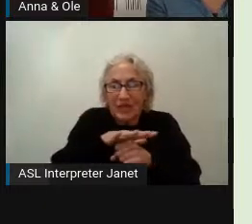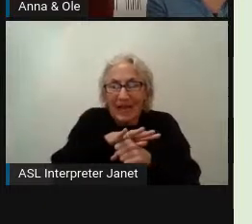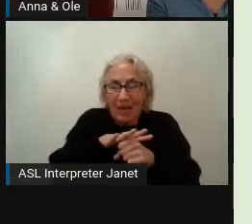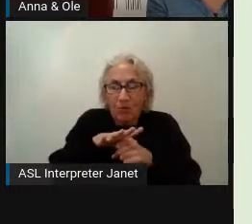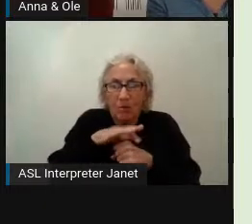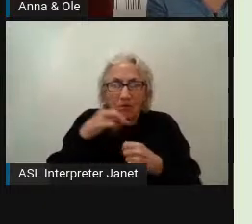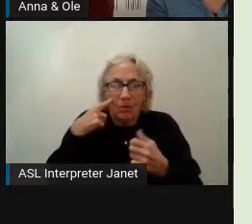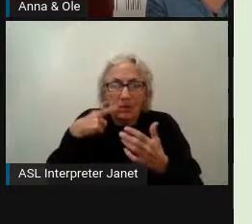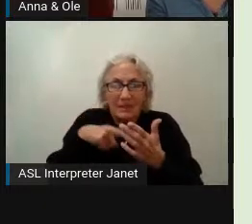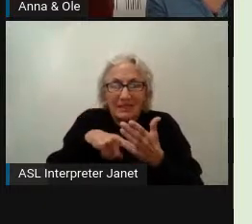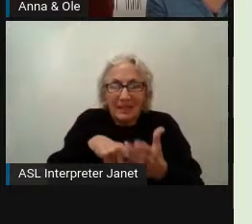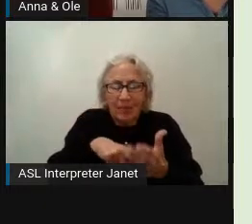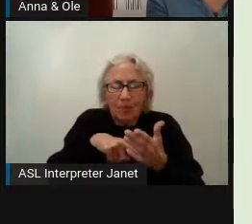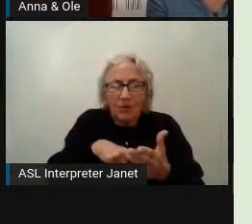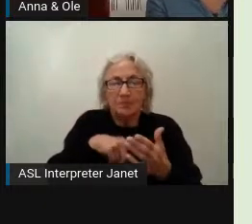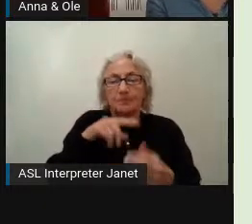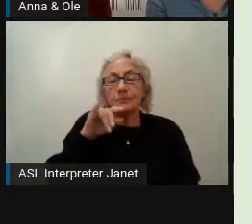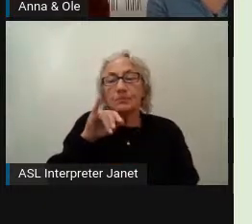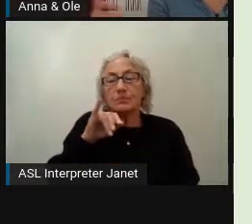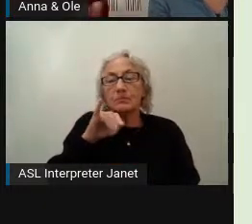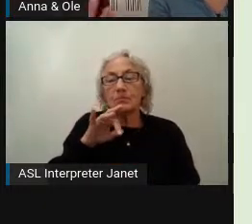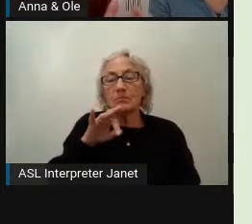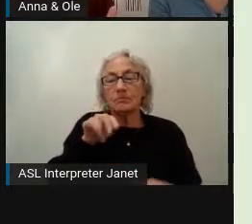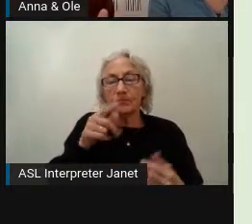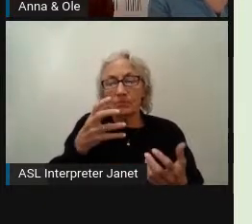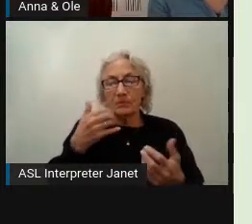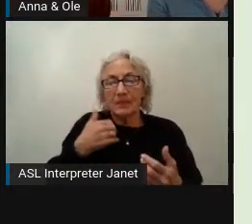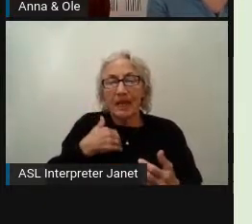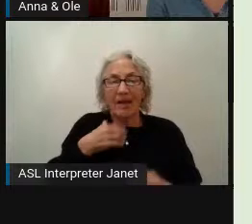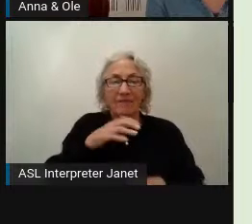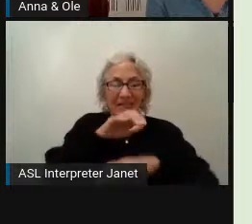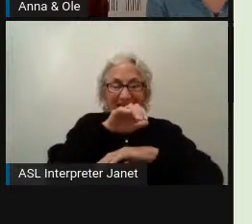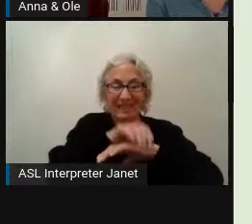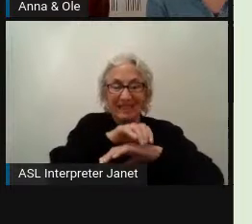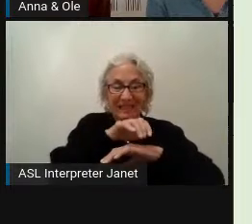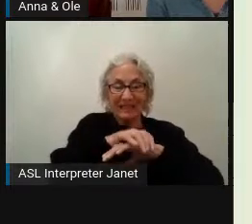actually some things are hard even because we are small language area.